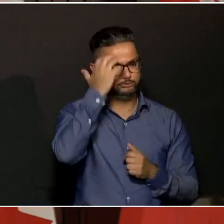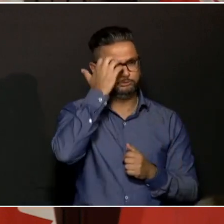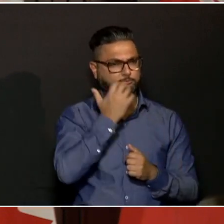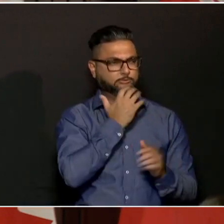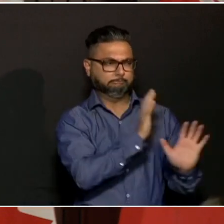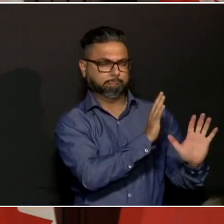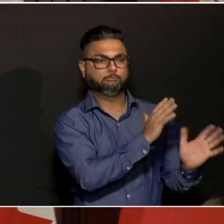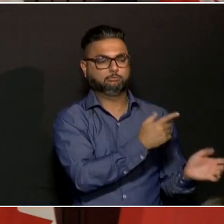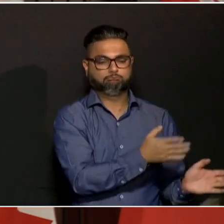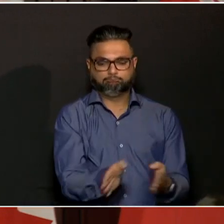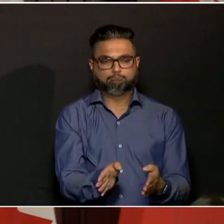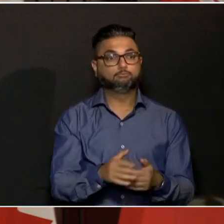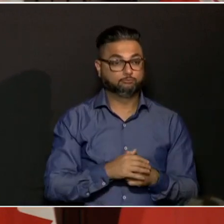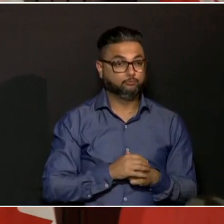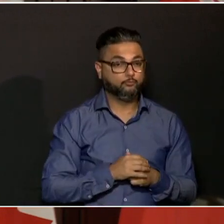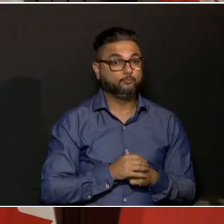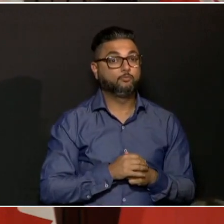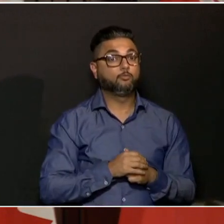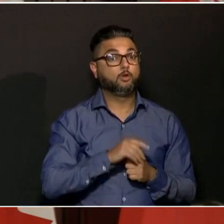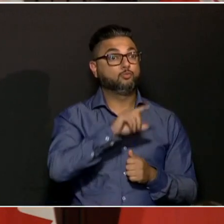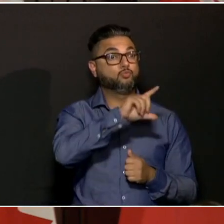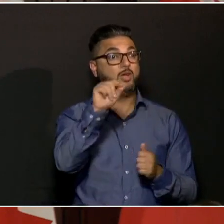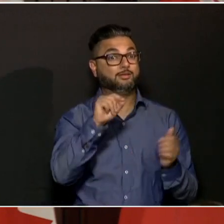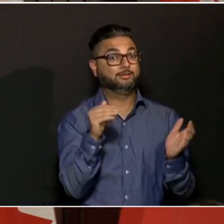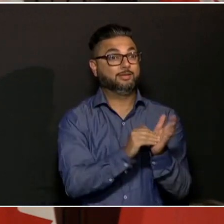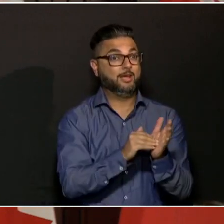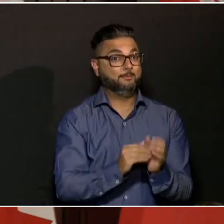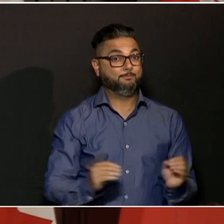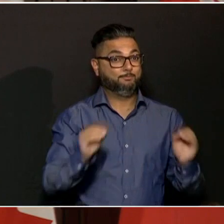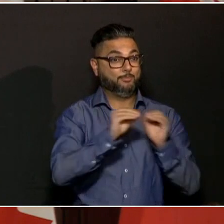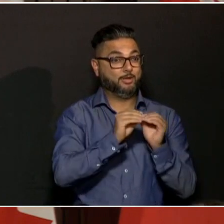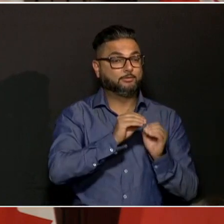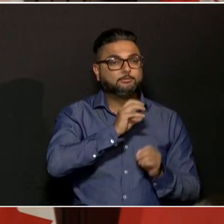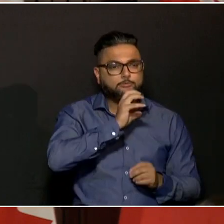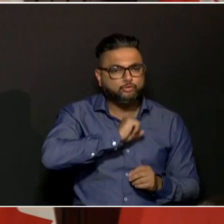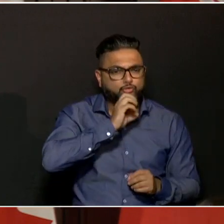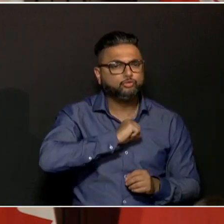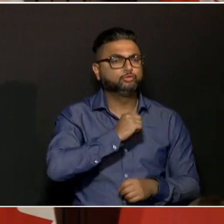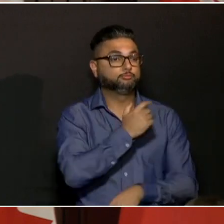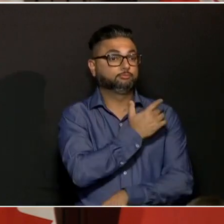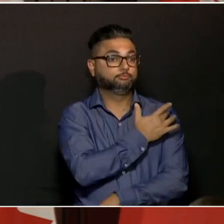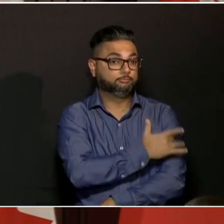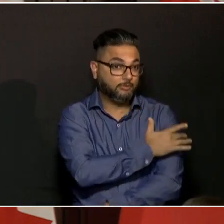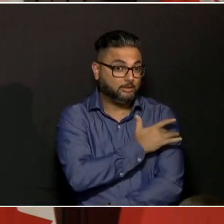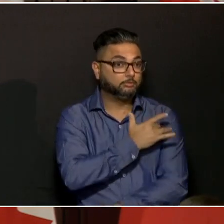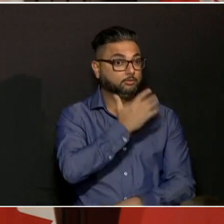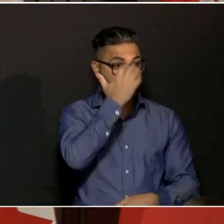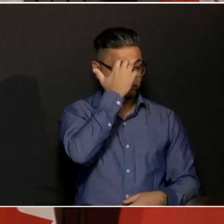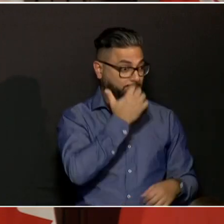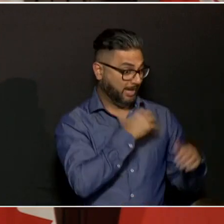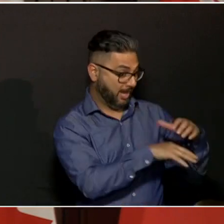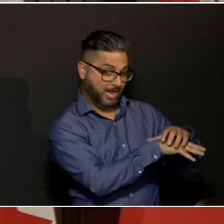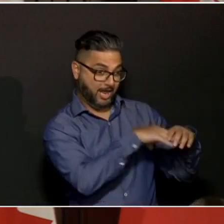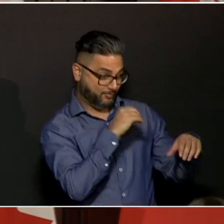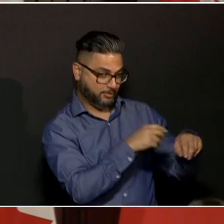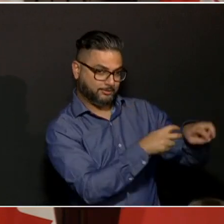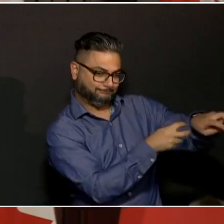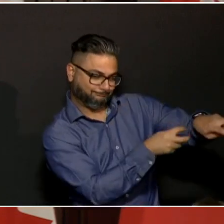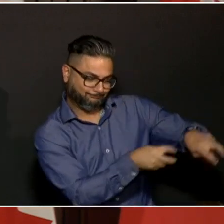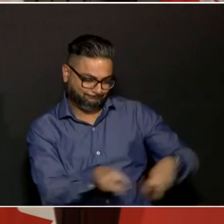We are hoping 20,000 more seniors and patients transition from hospital beds to long-term care, home care,